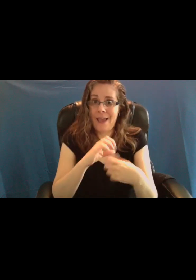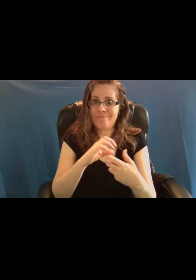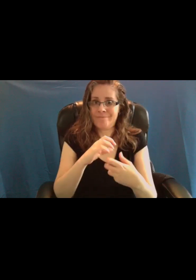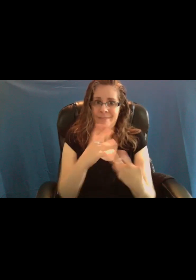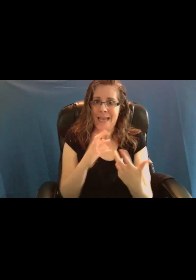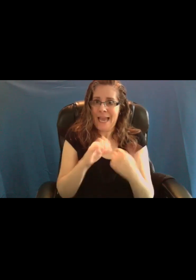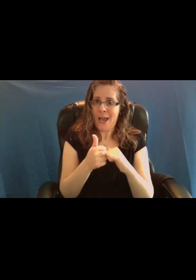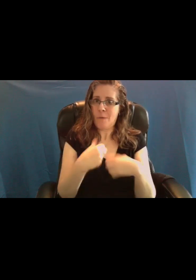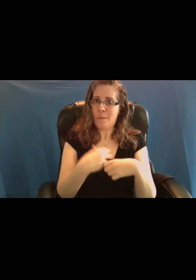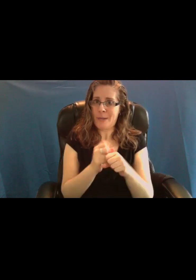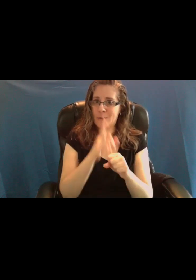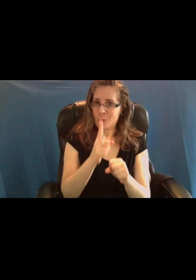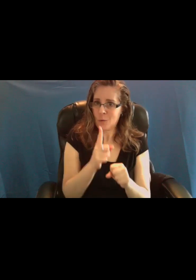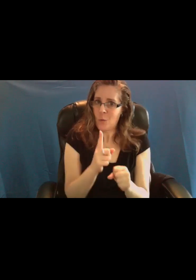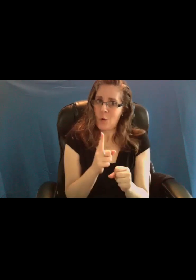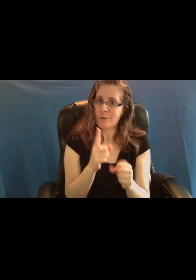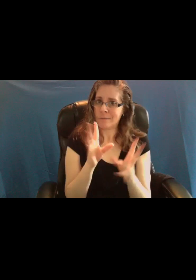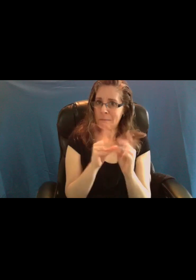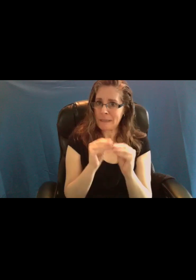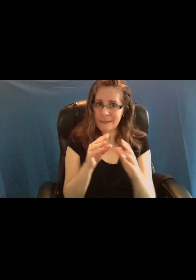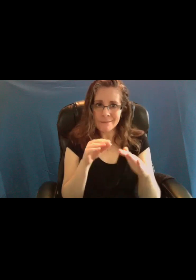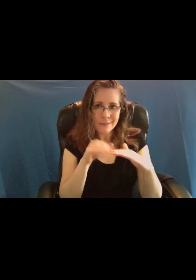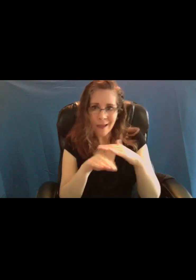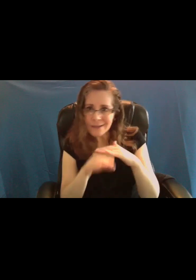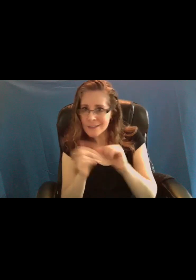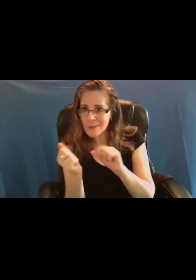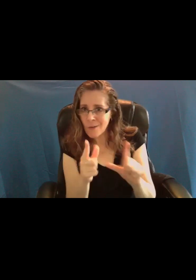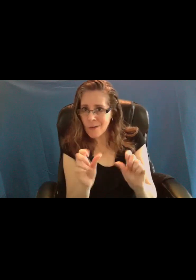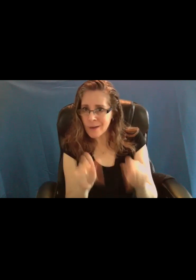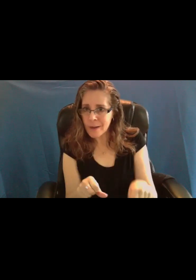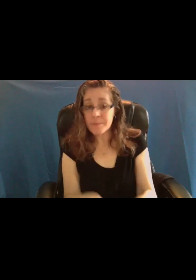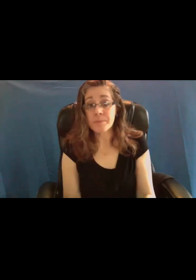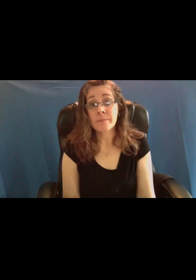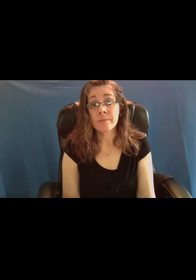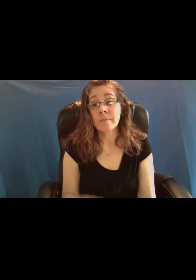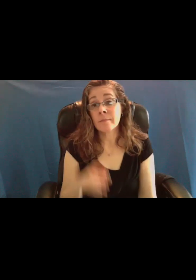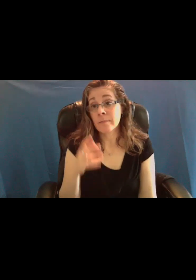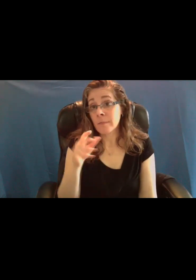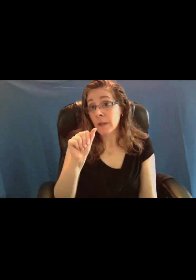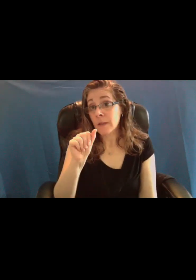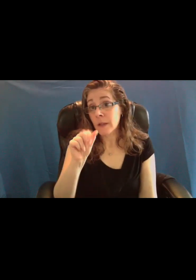So, people should consider what their audio systems are.